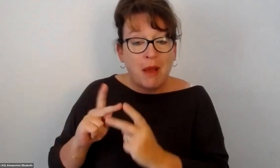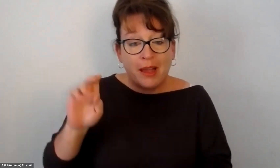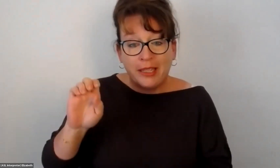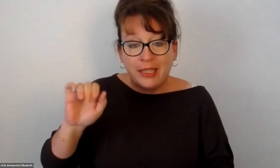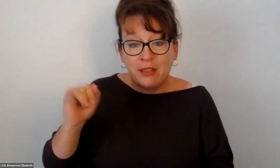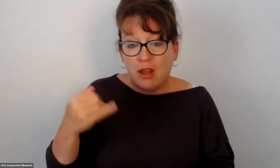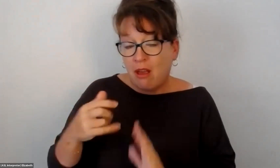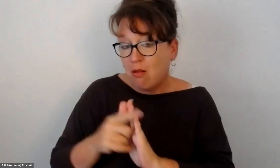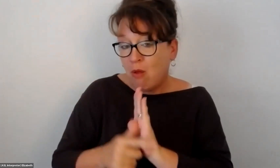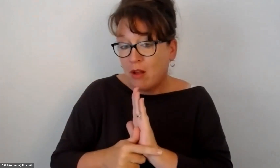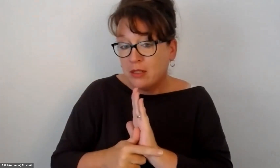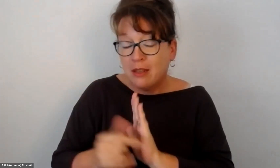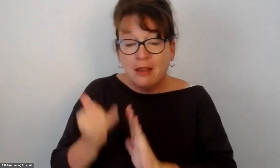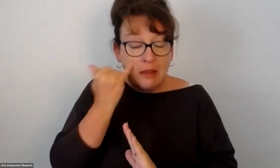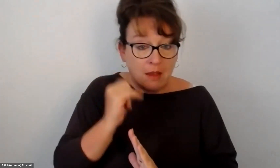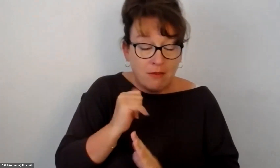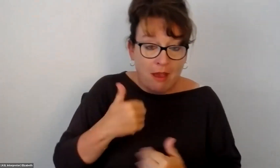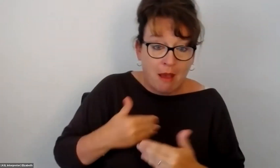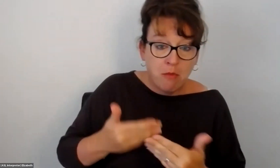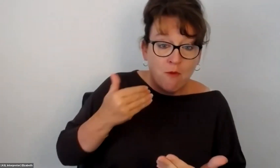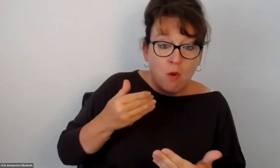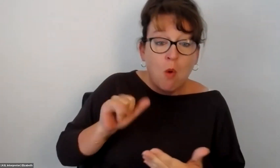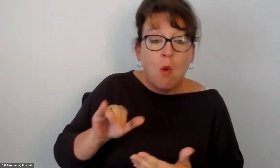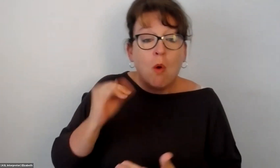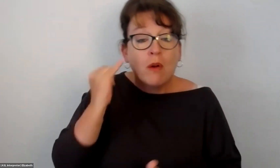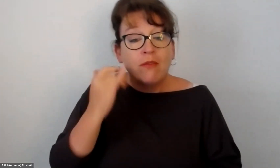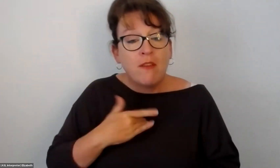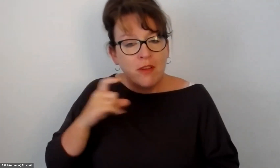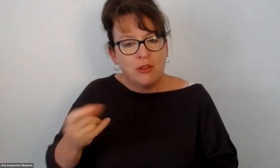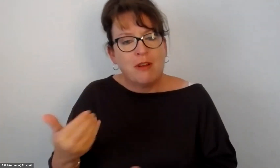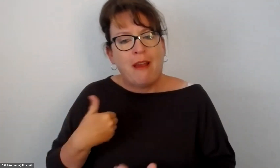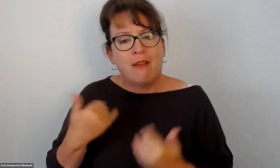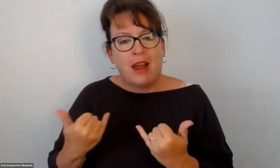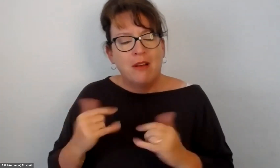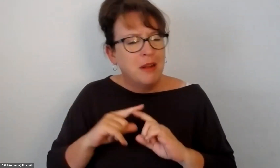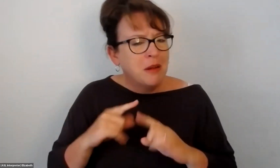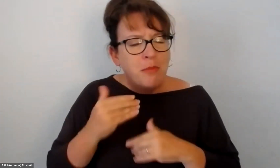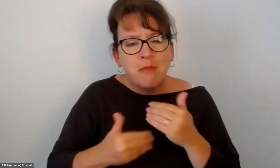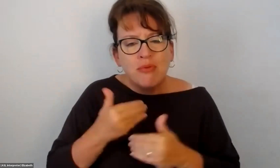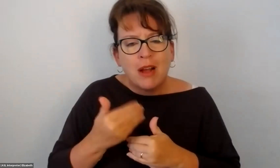and we've been successful in doing that, in creating a program that you see on the left with